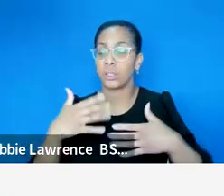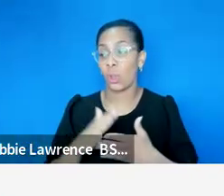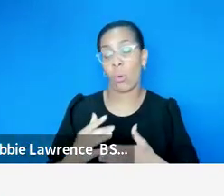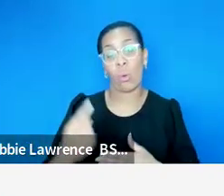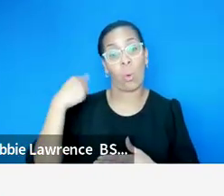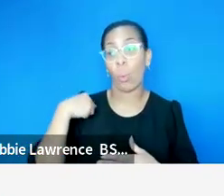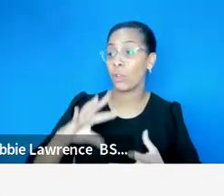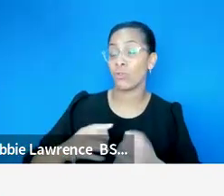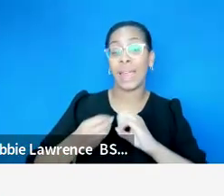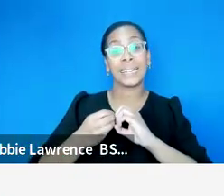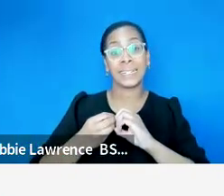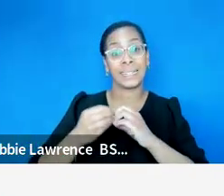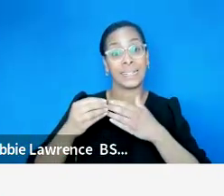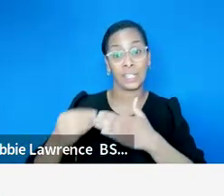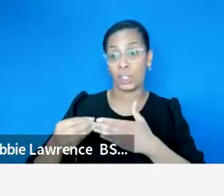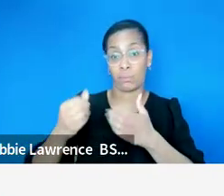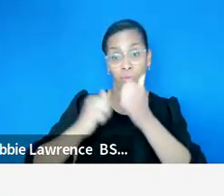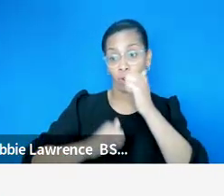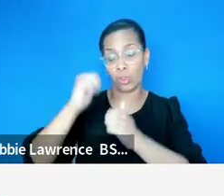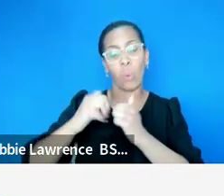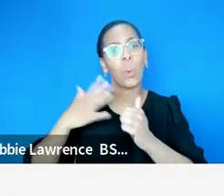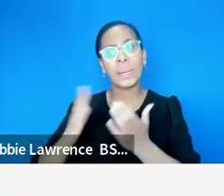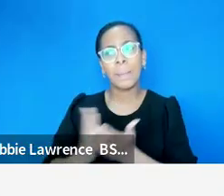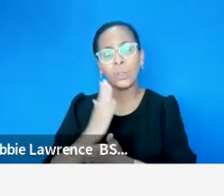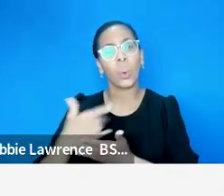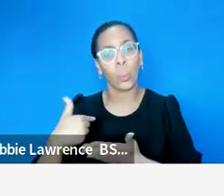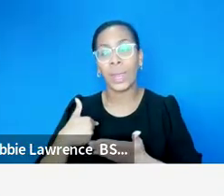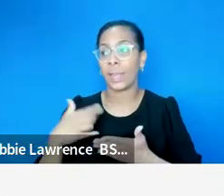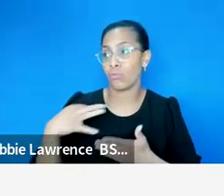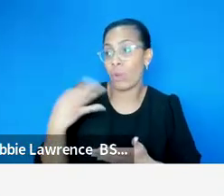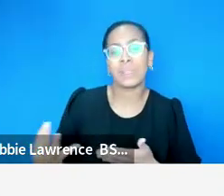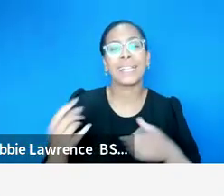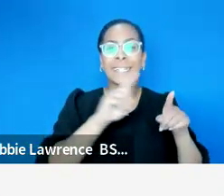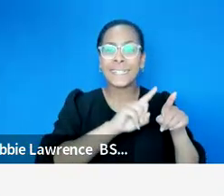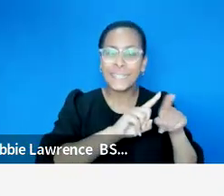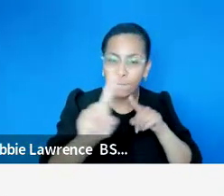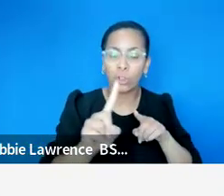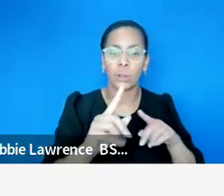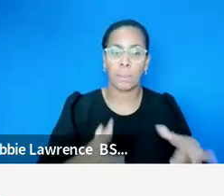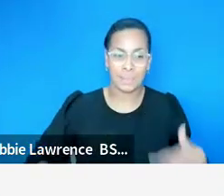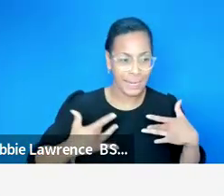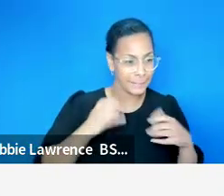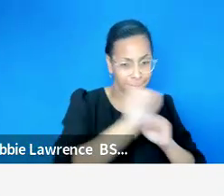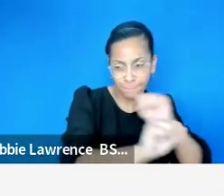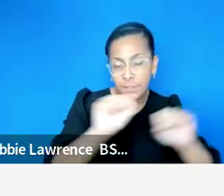we wanted to make sure that we represented as many different perspectives as possible, both in terms of disabilities